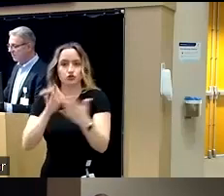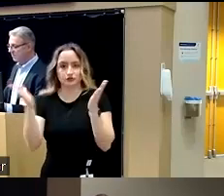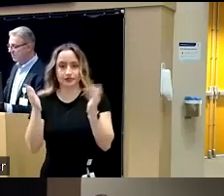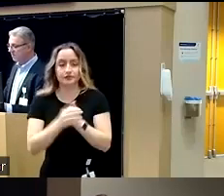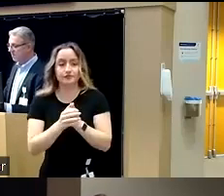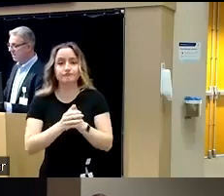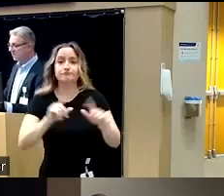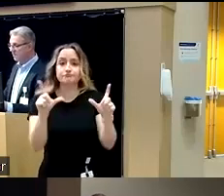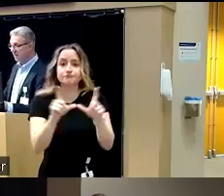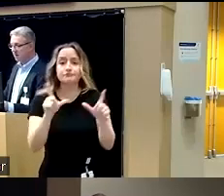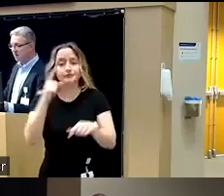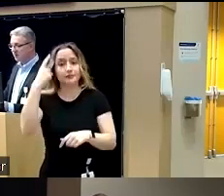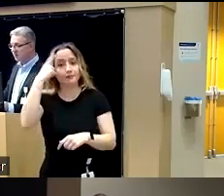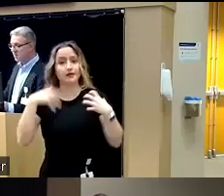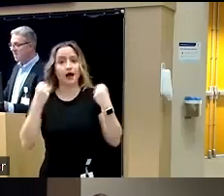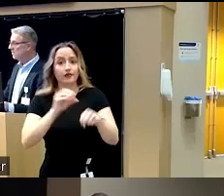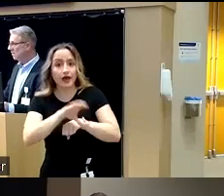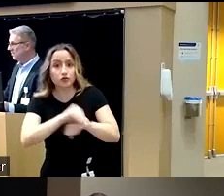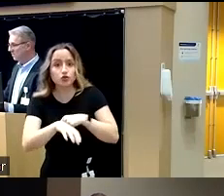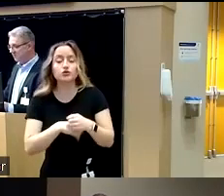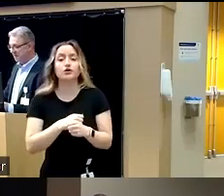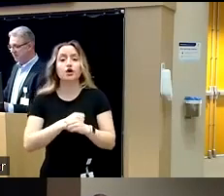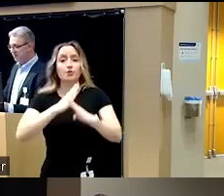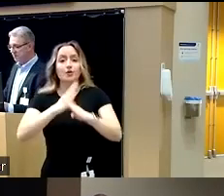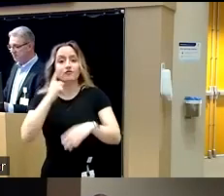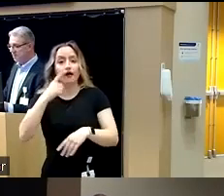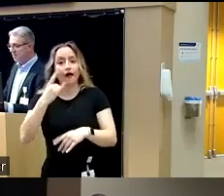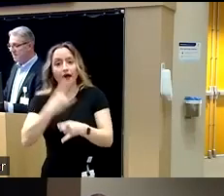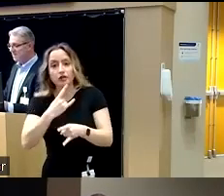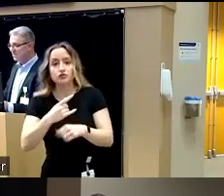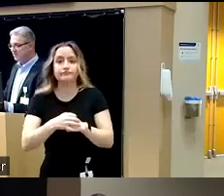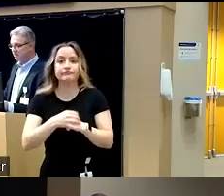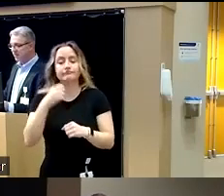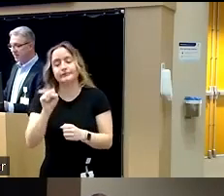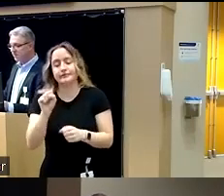health counselor credentialed alcoholism and substance abuse counselor nationally certified